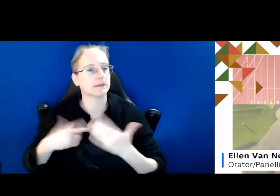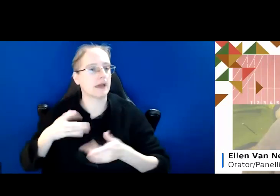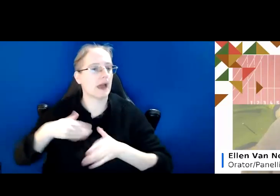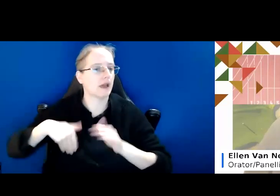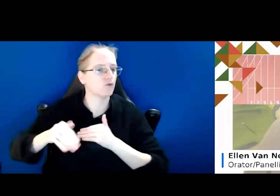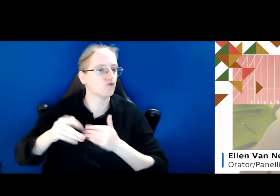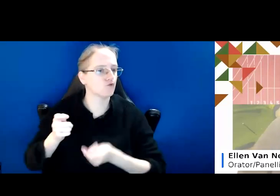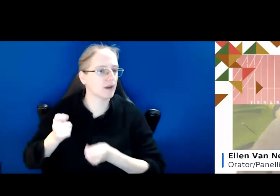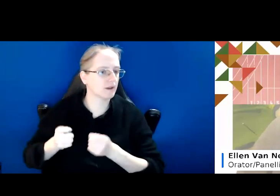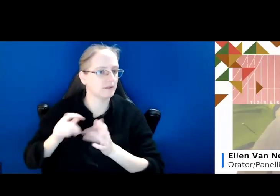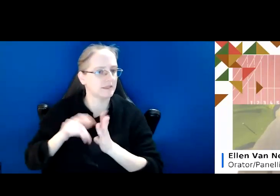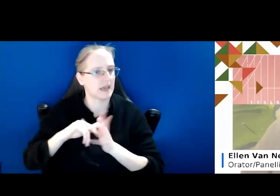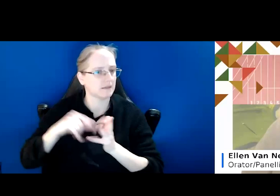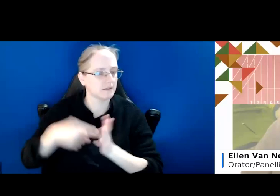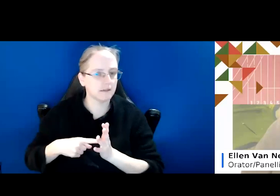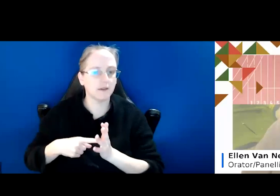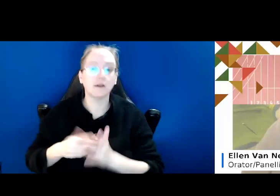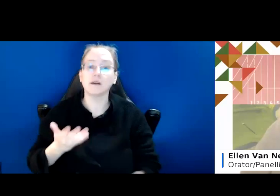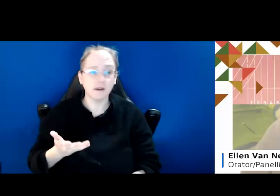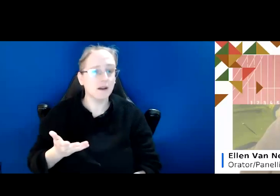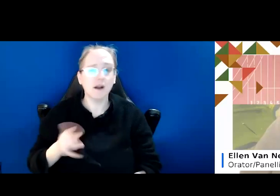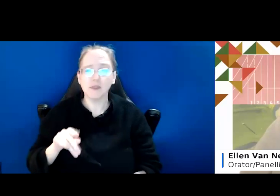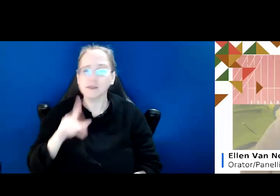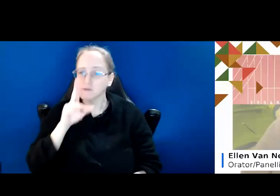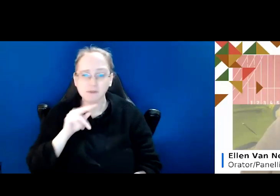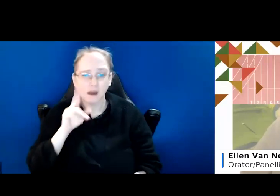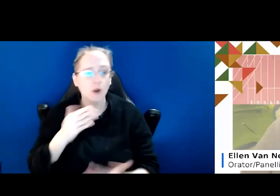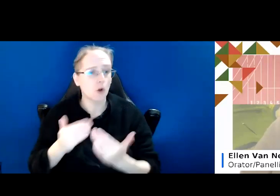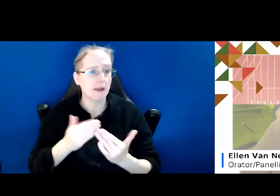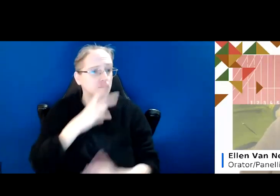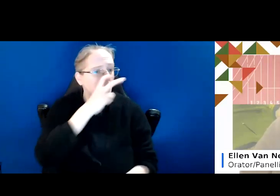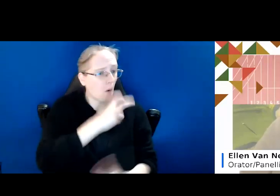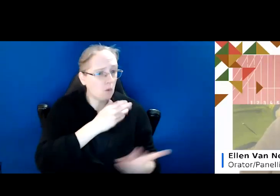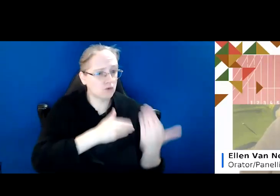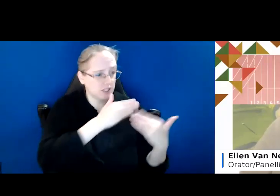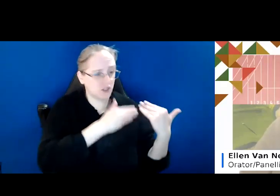to a much older tradition of playing and being on country.